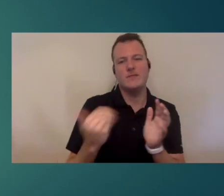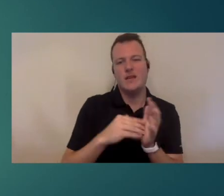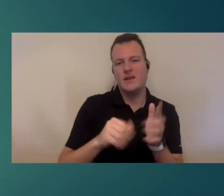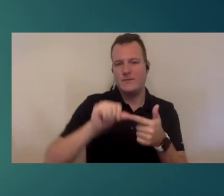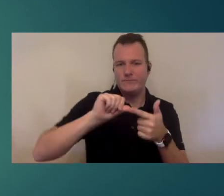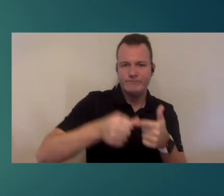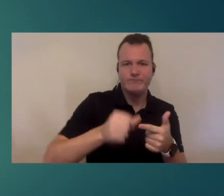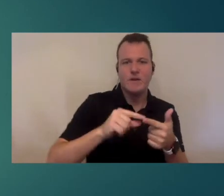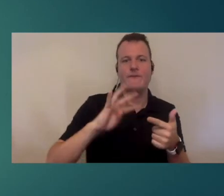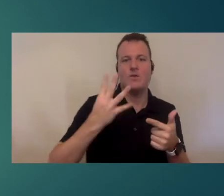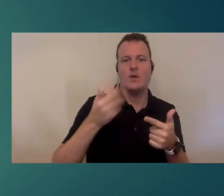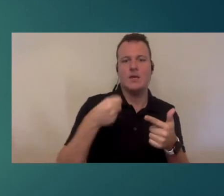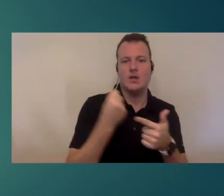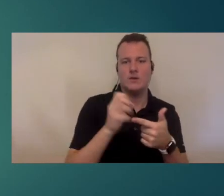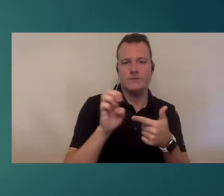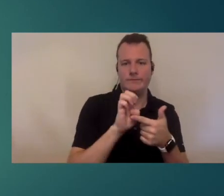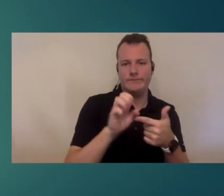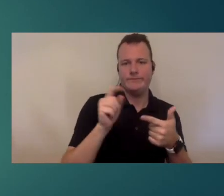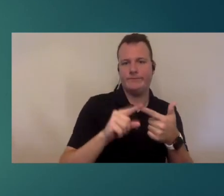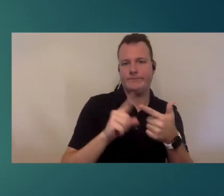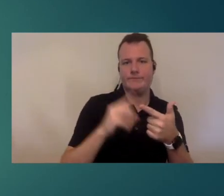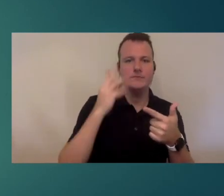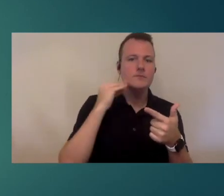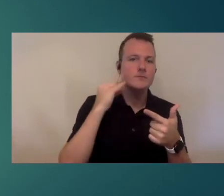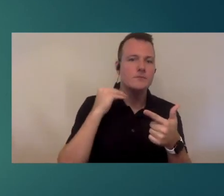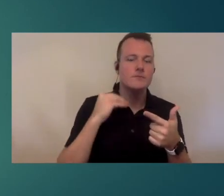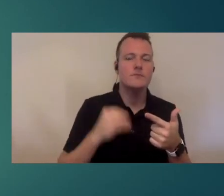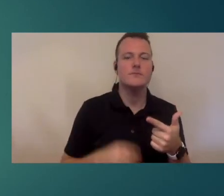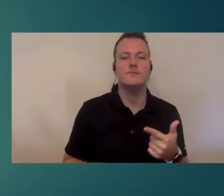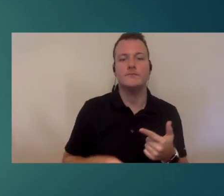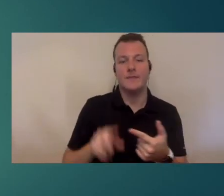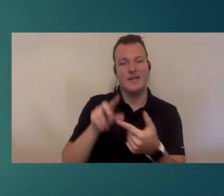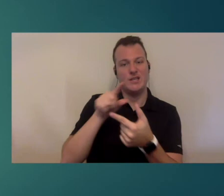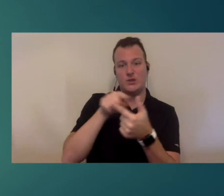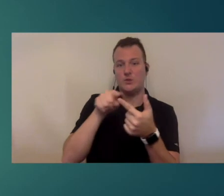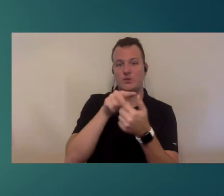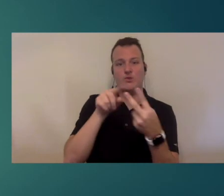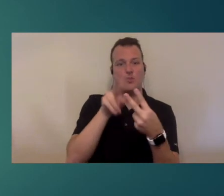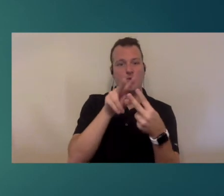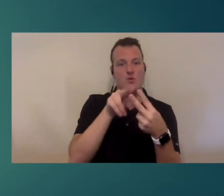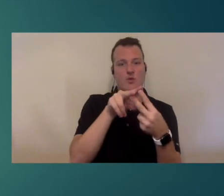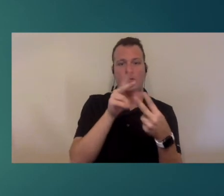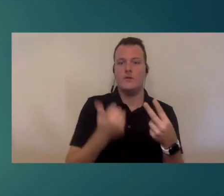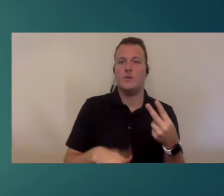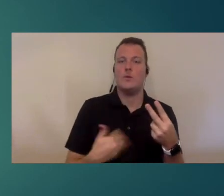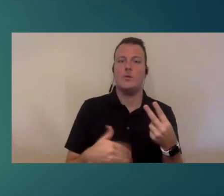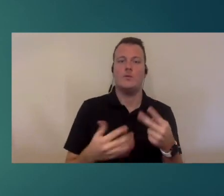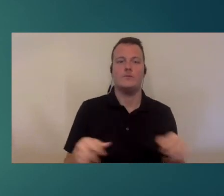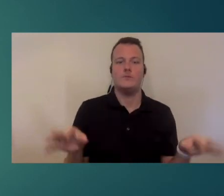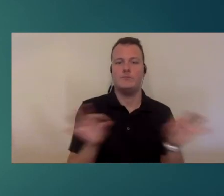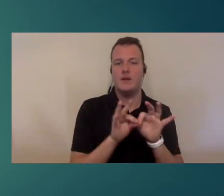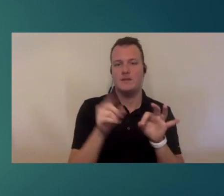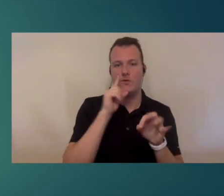year, so those are the two things that are kind of a must on a- on a resume,